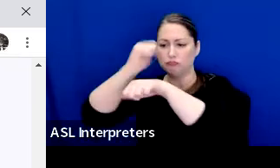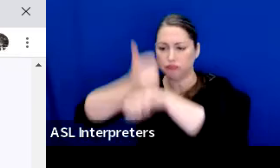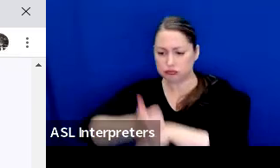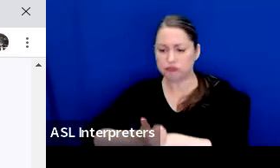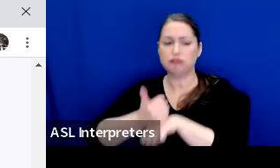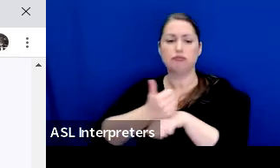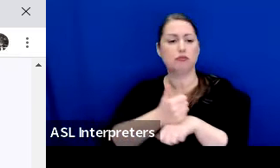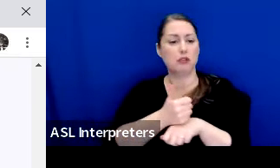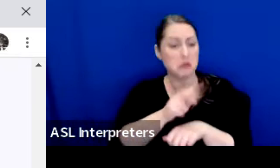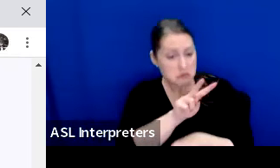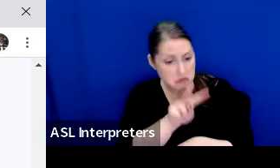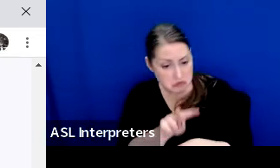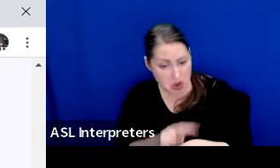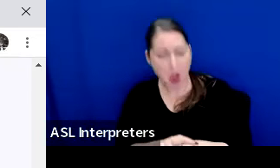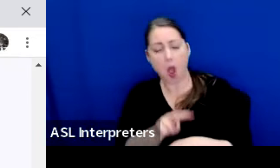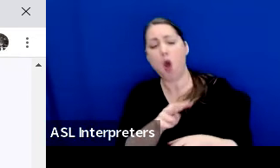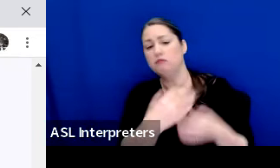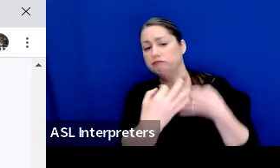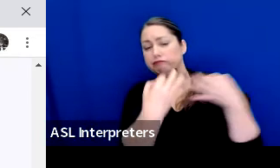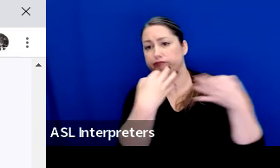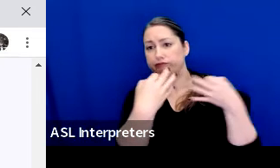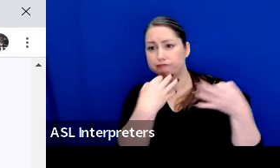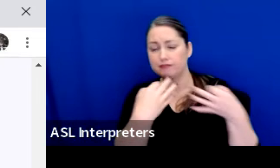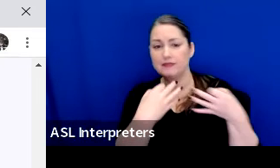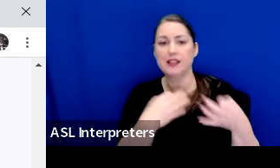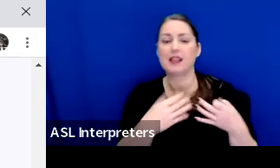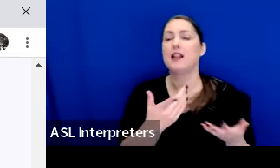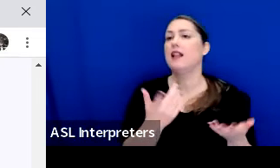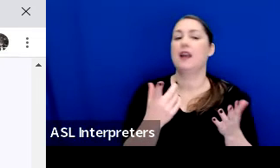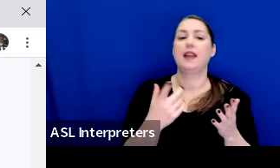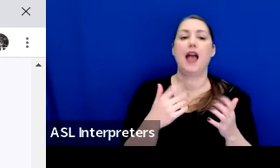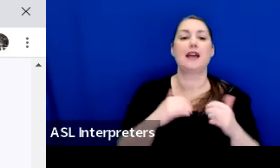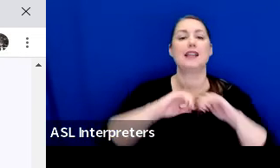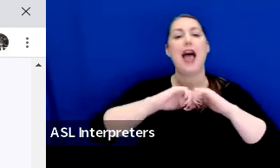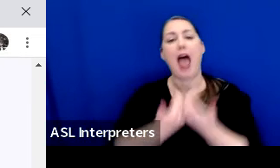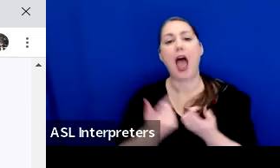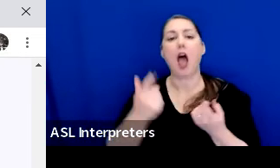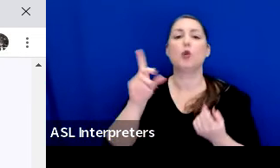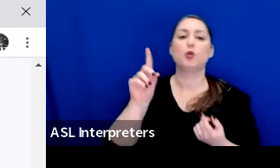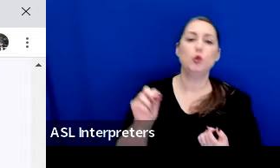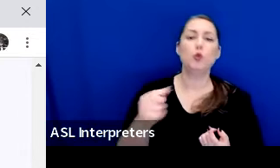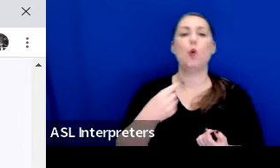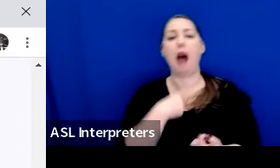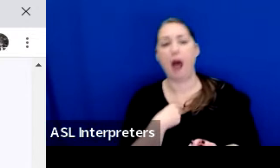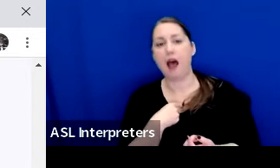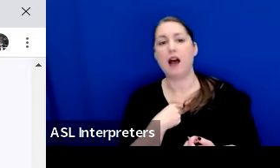So how do Lise, for example, teaching discussion? I really like there's all kinds of different types of things